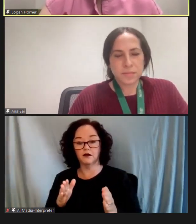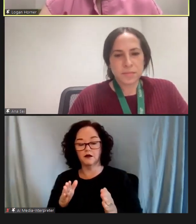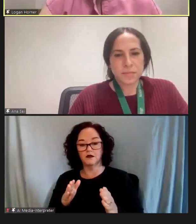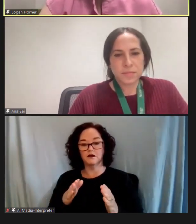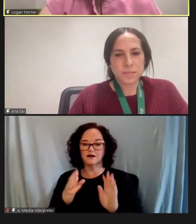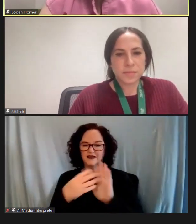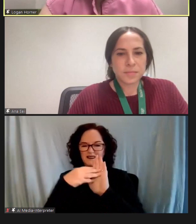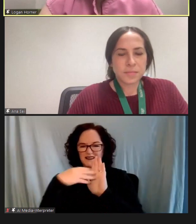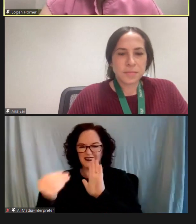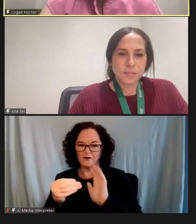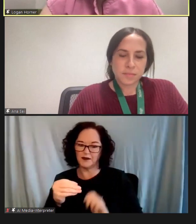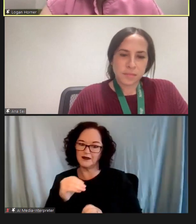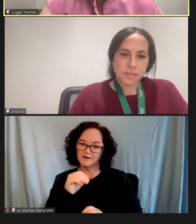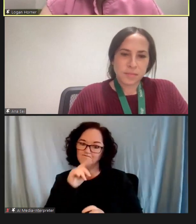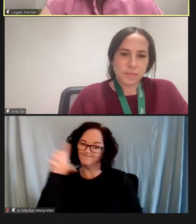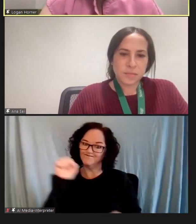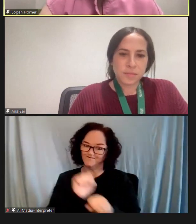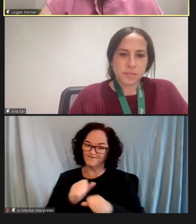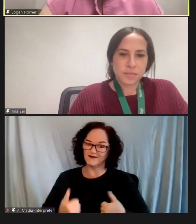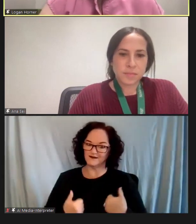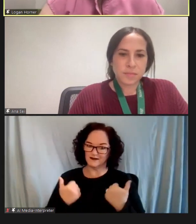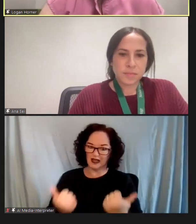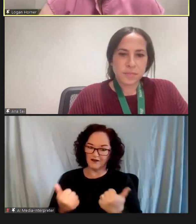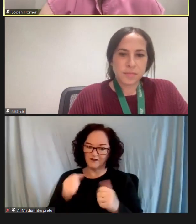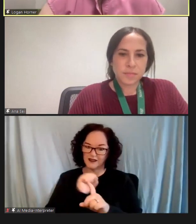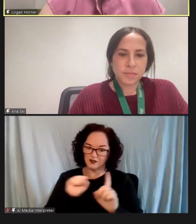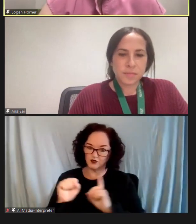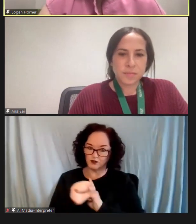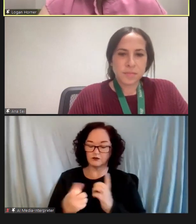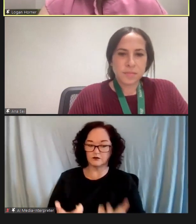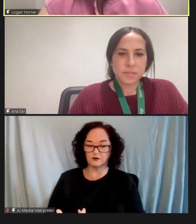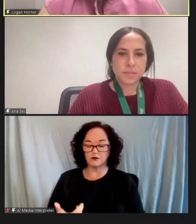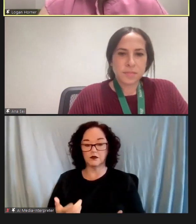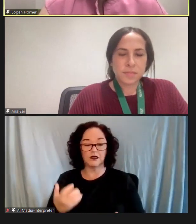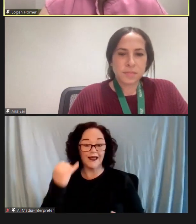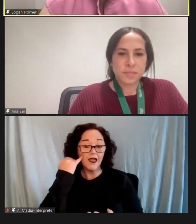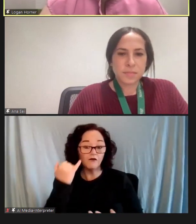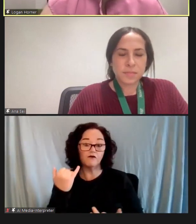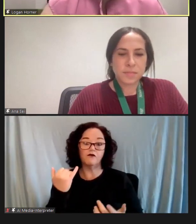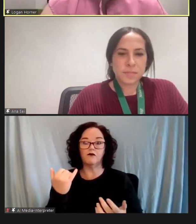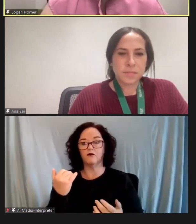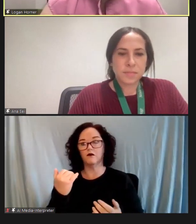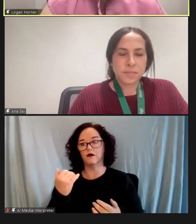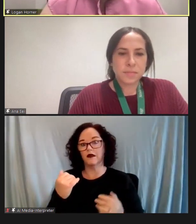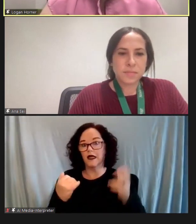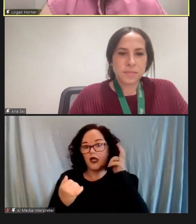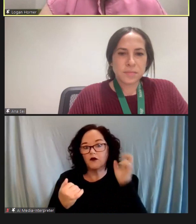life situation of do you if you had an